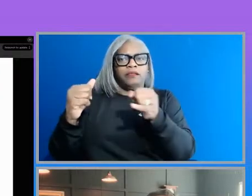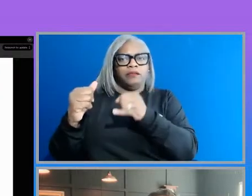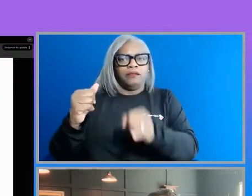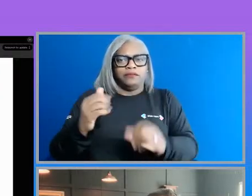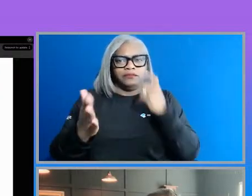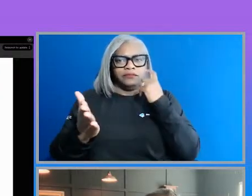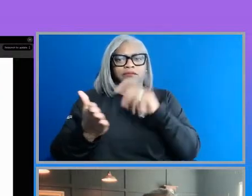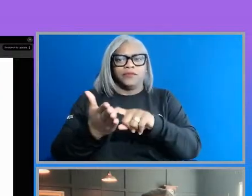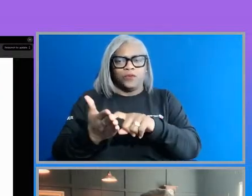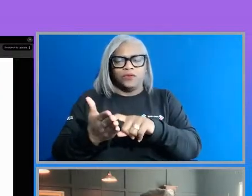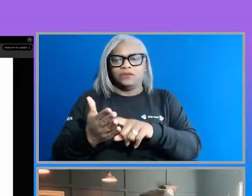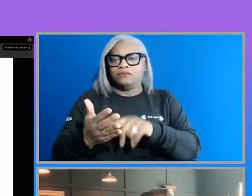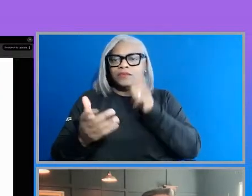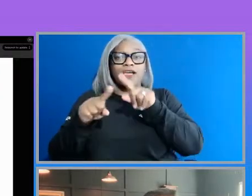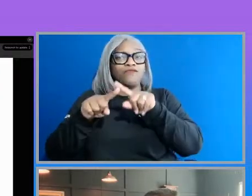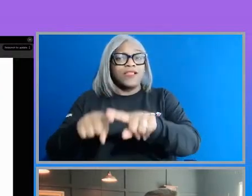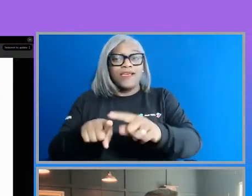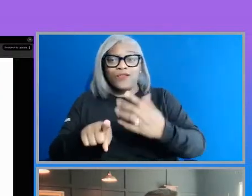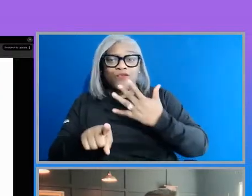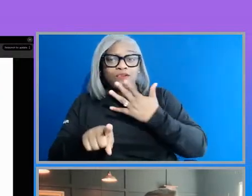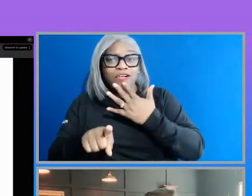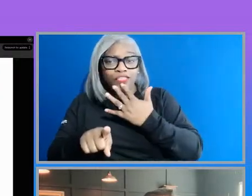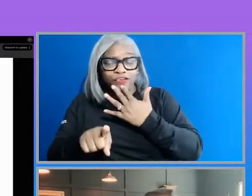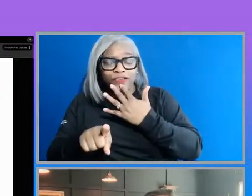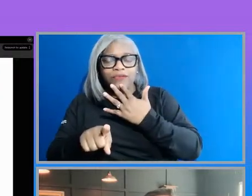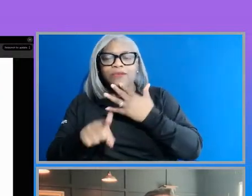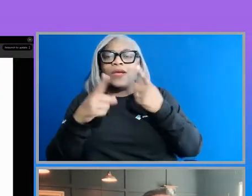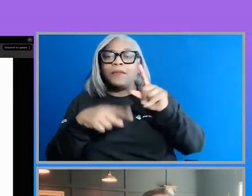relying on color to convey meaning, by adding weight to the